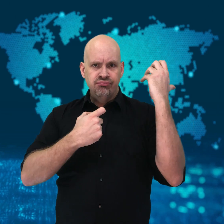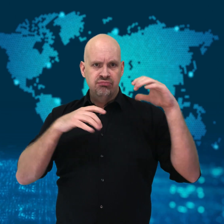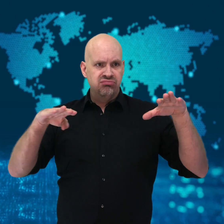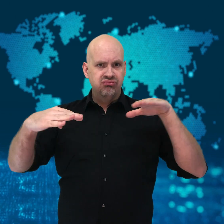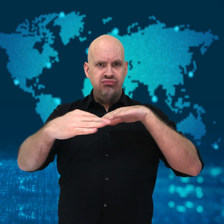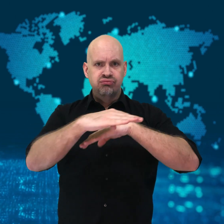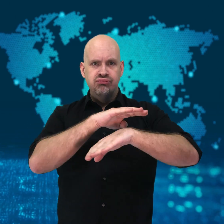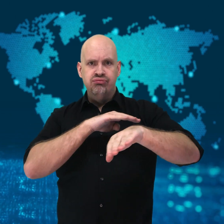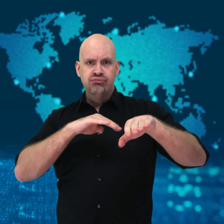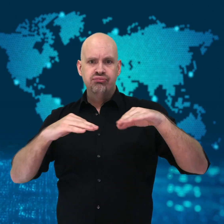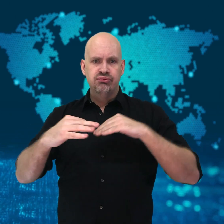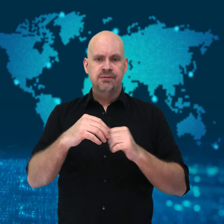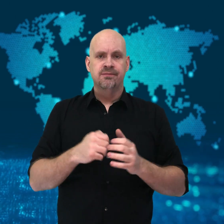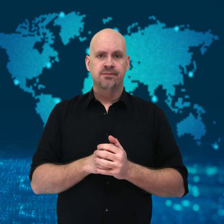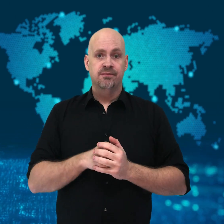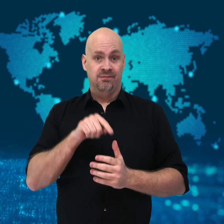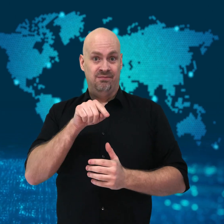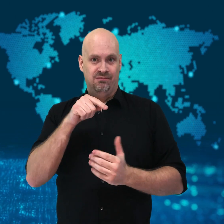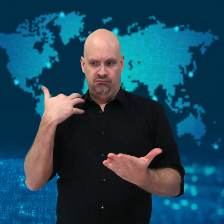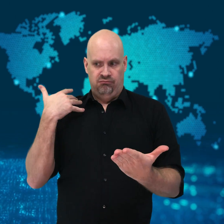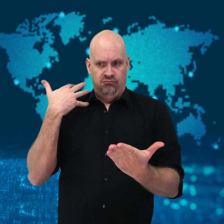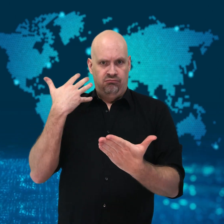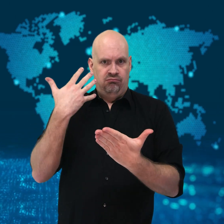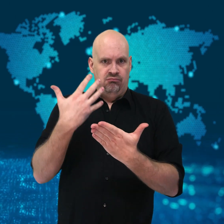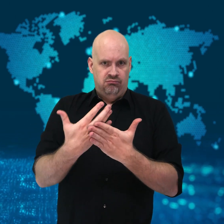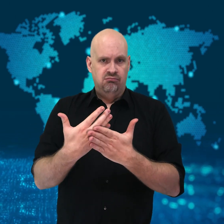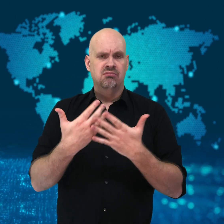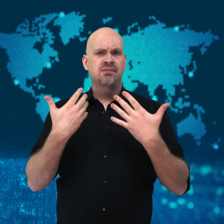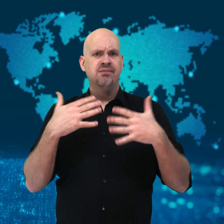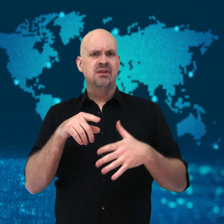streets with armored vehicles.